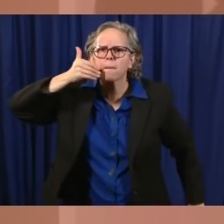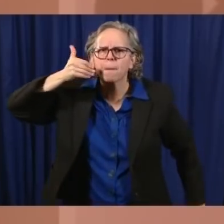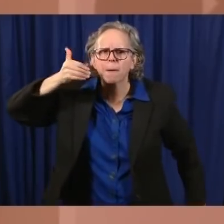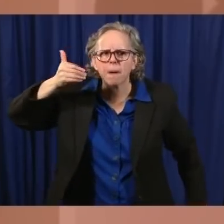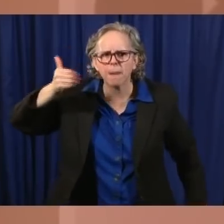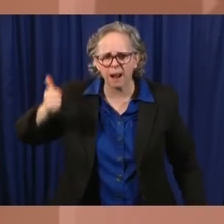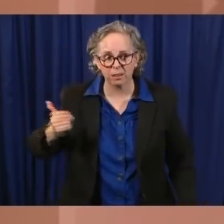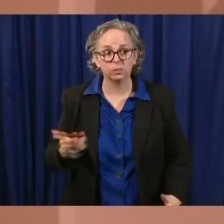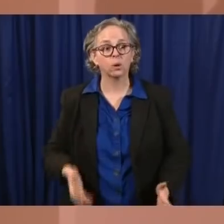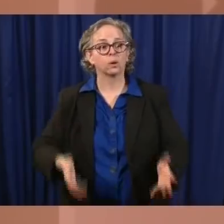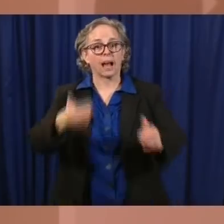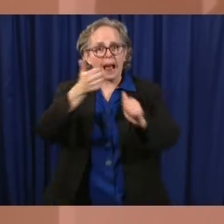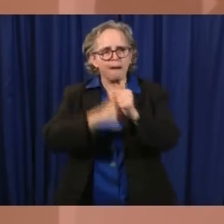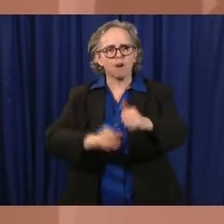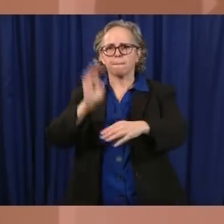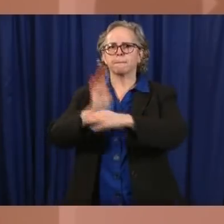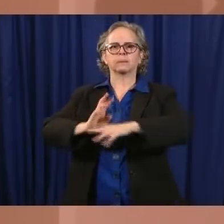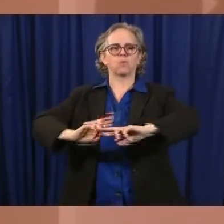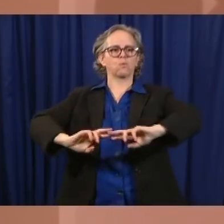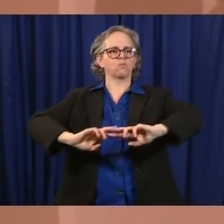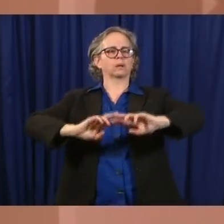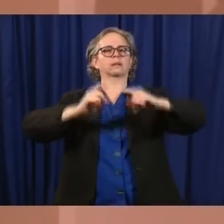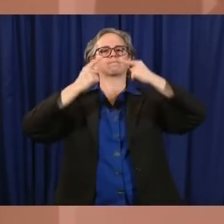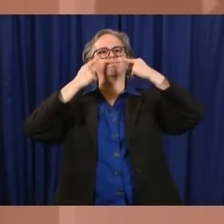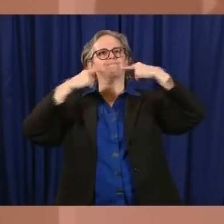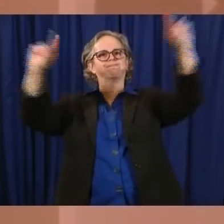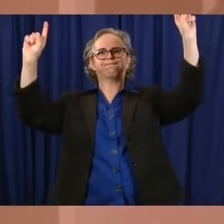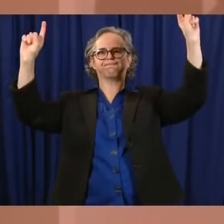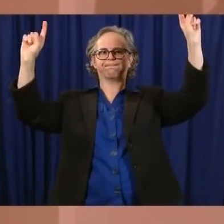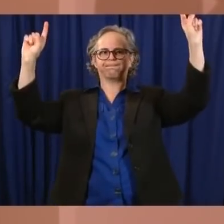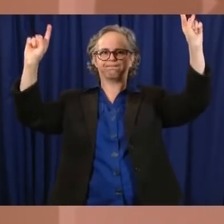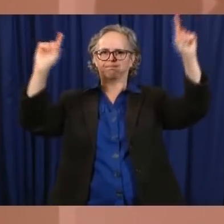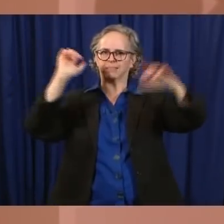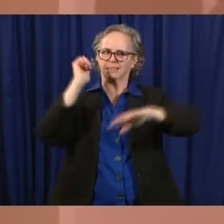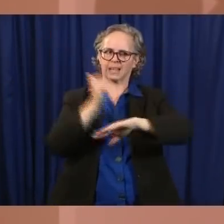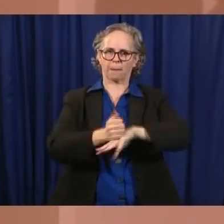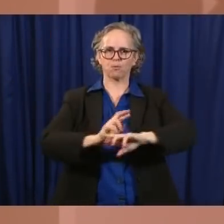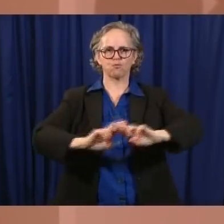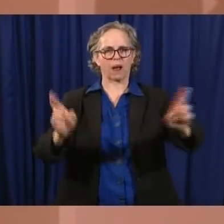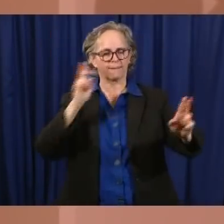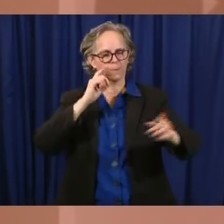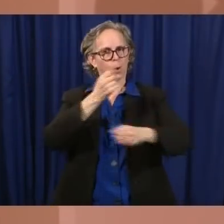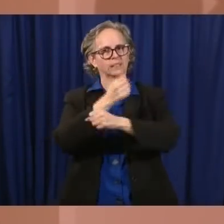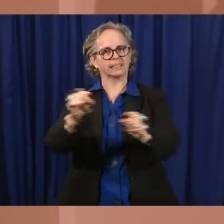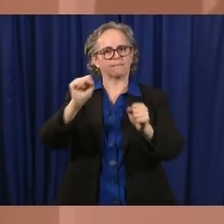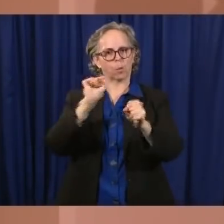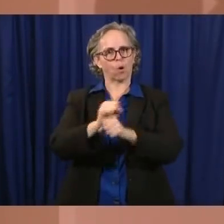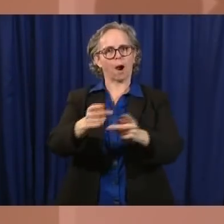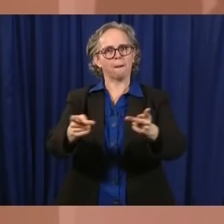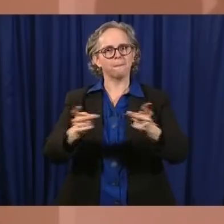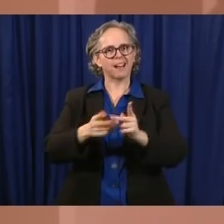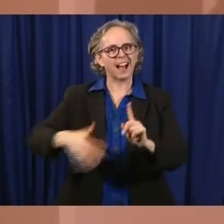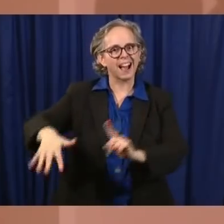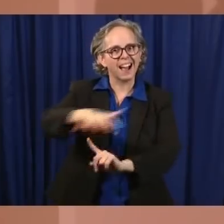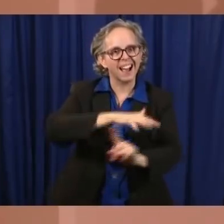WITH THE ORDER, DOING A GREAT JOB, HOW WE CAN CONTINUE TO MAKE IT SOMETHING VIABLE FOR